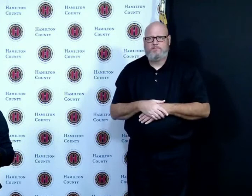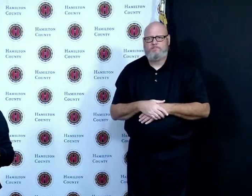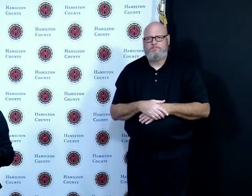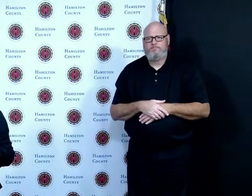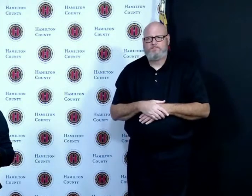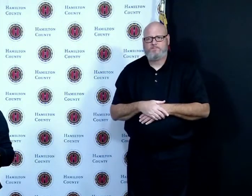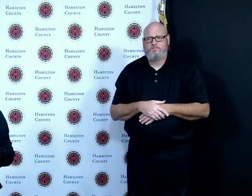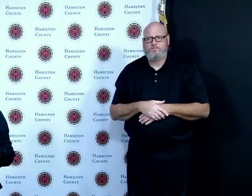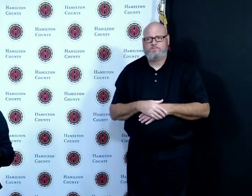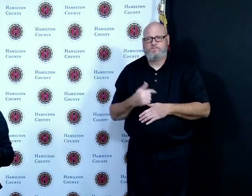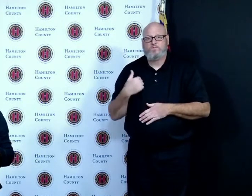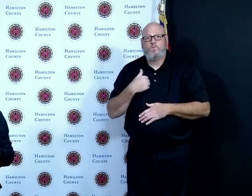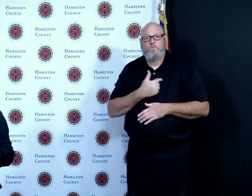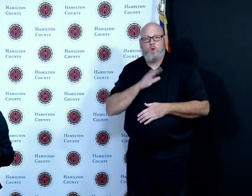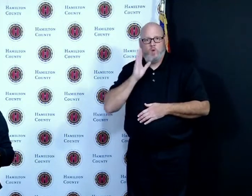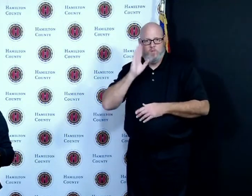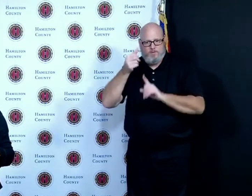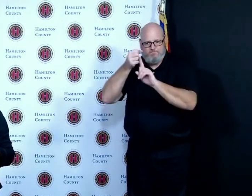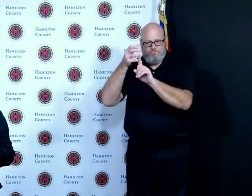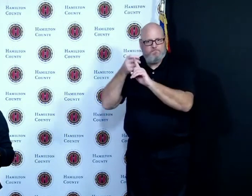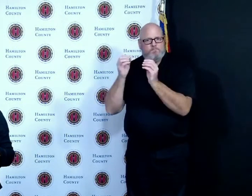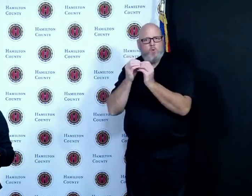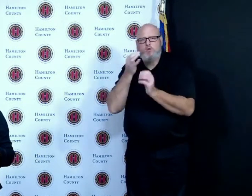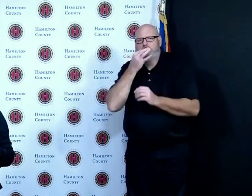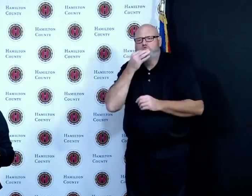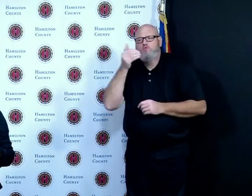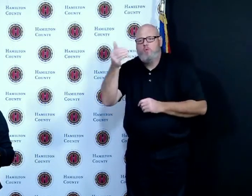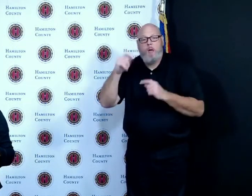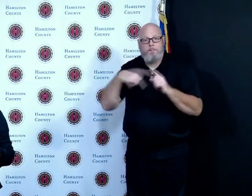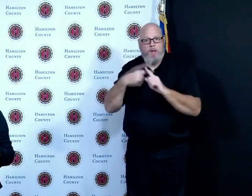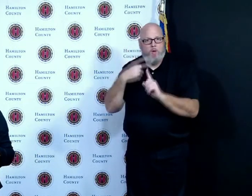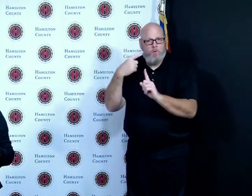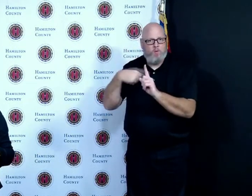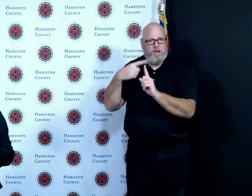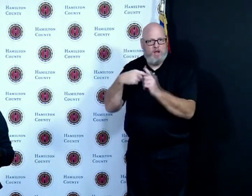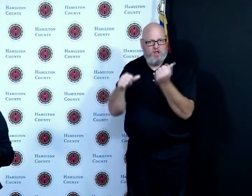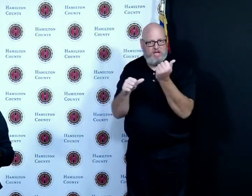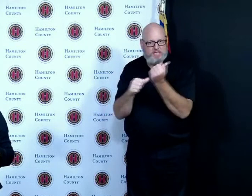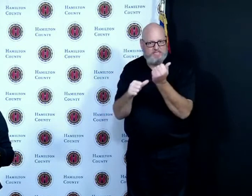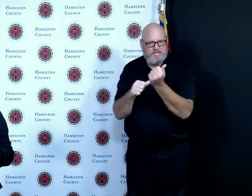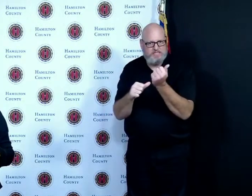real high level the state's plan for vaccinations is to use as many partners as possible you've